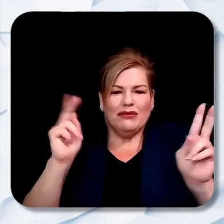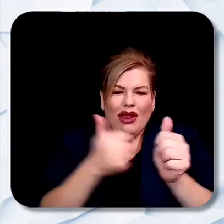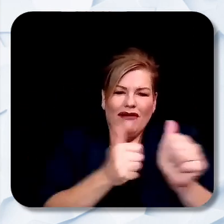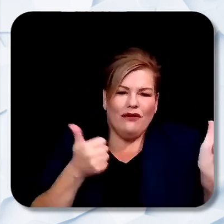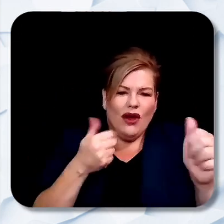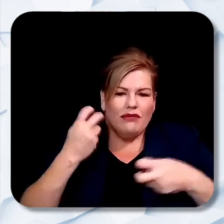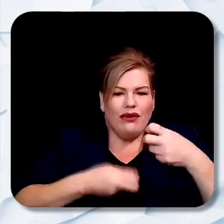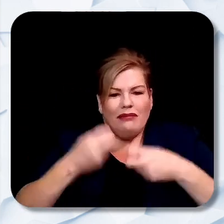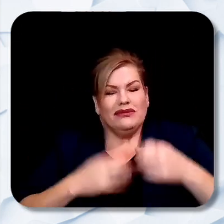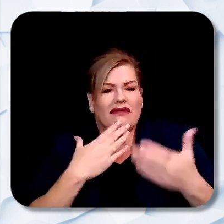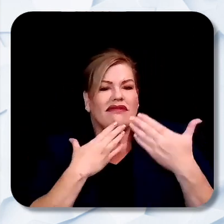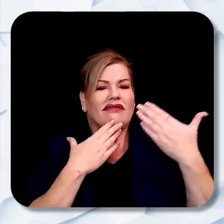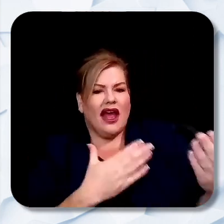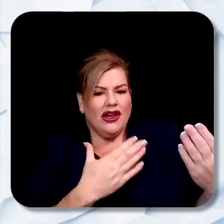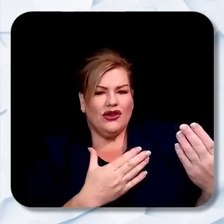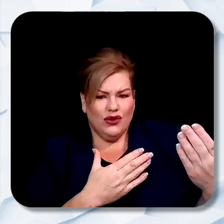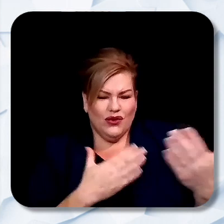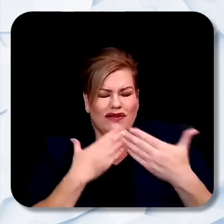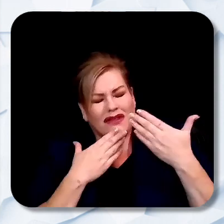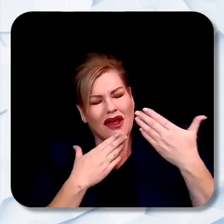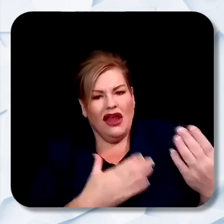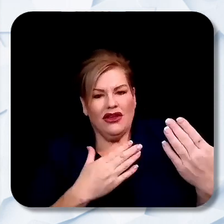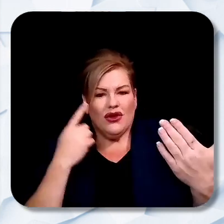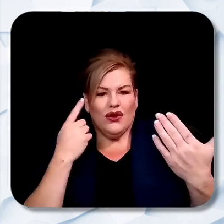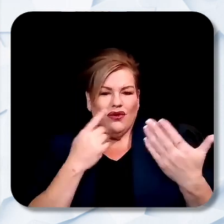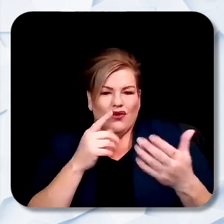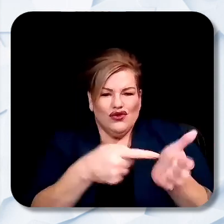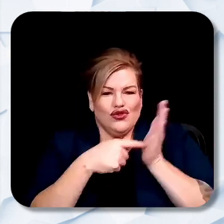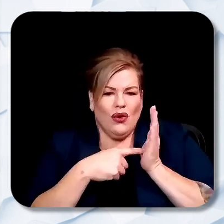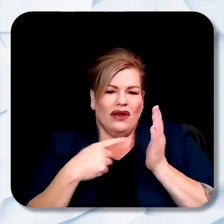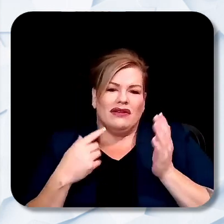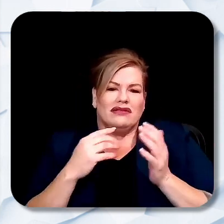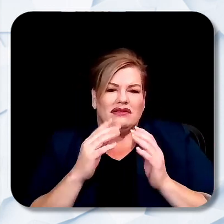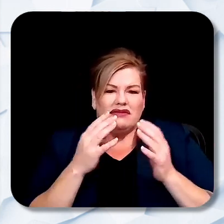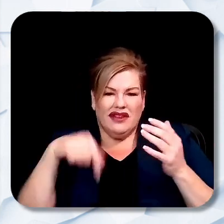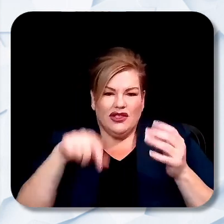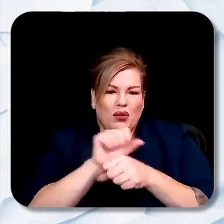thank you for living up how powerful the important this work is in us. Thank you.